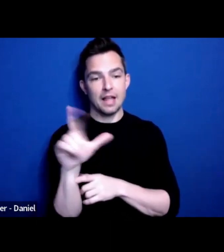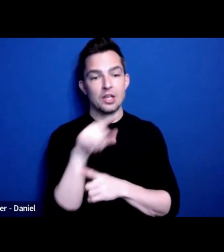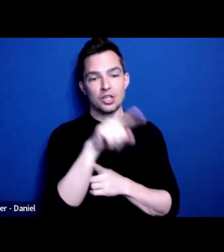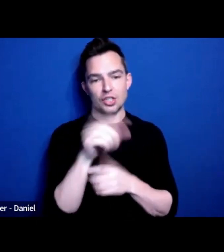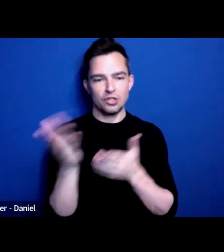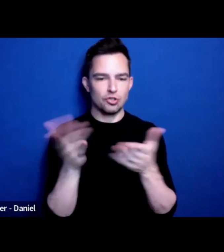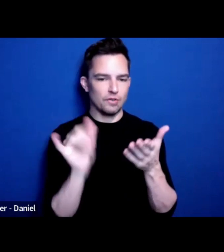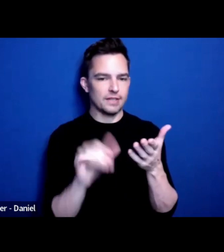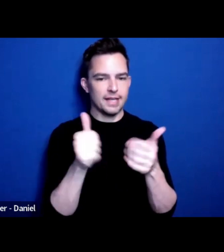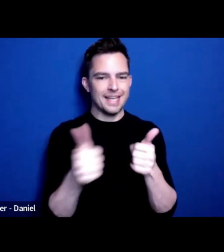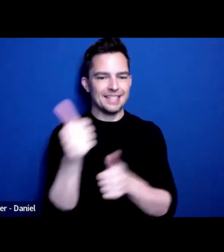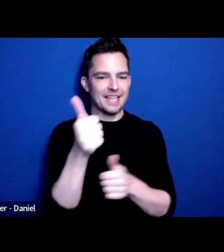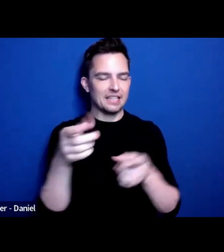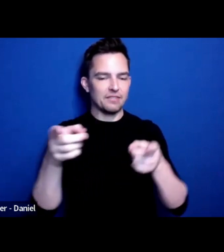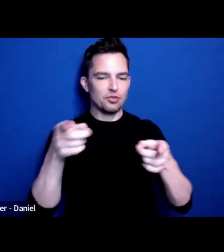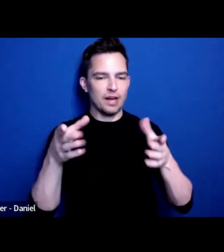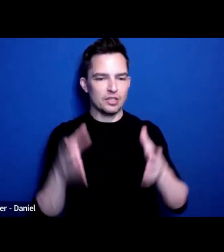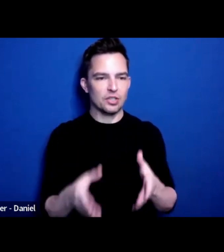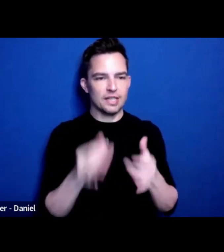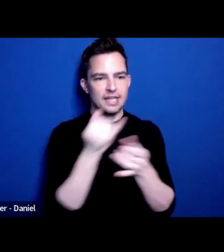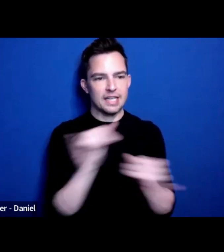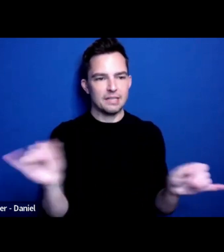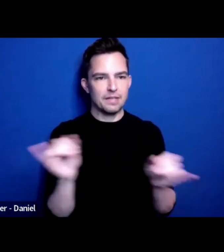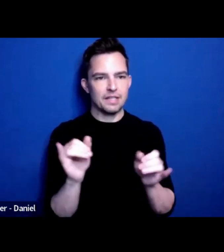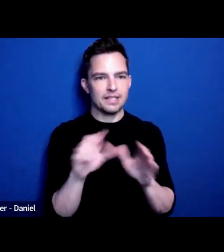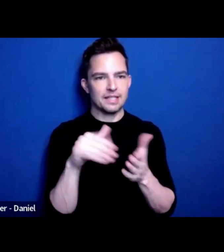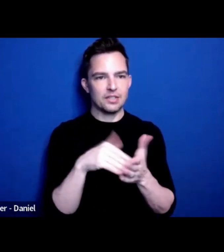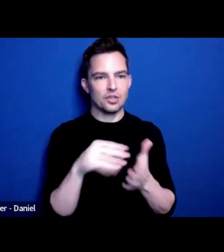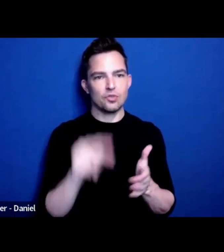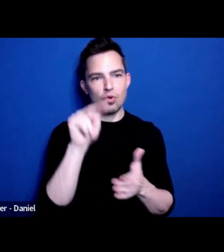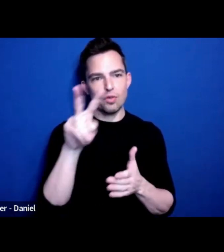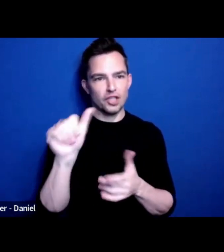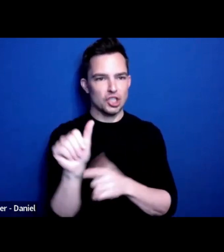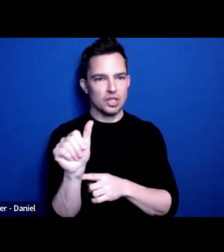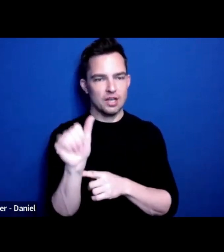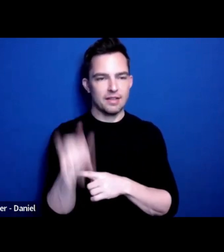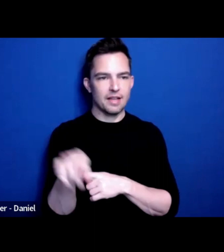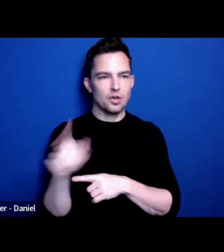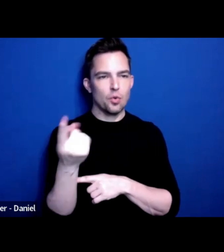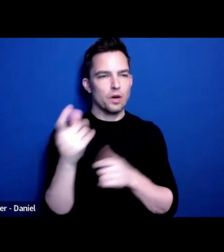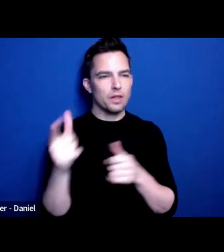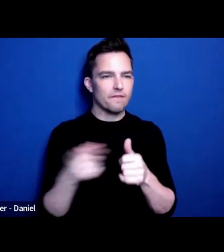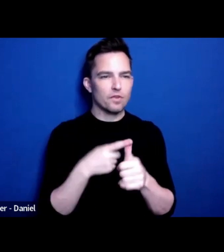executive director of the independent center of Northern Virginia, which is one of the first Centers for Independent